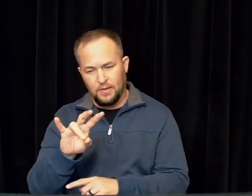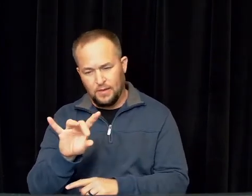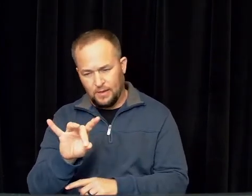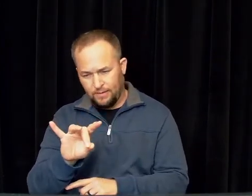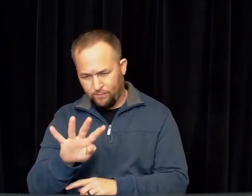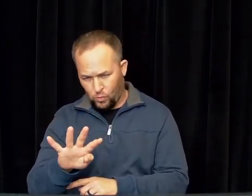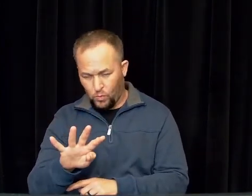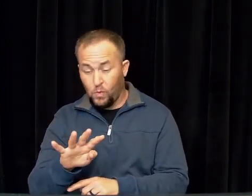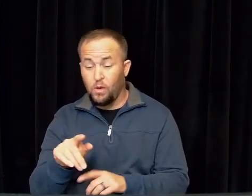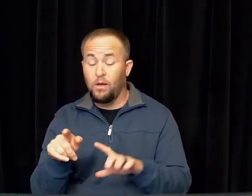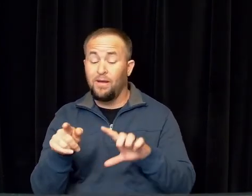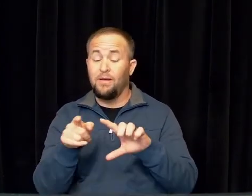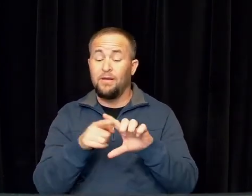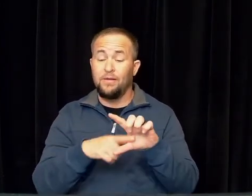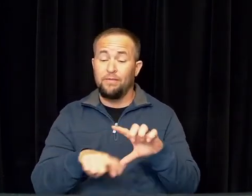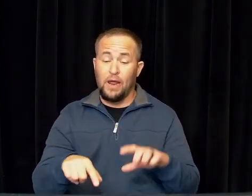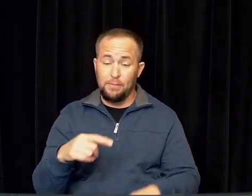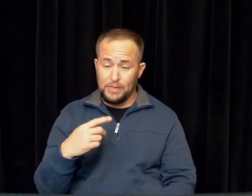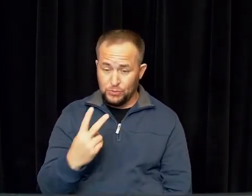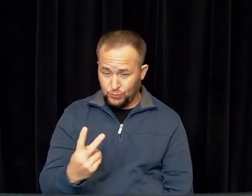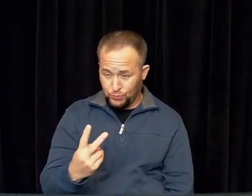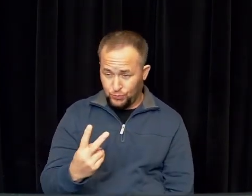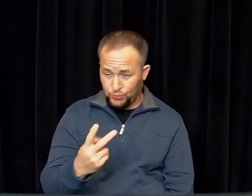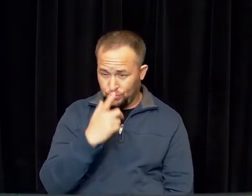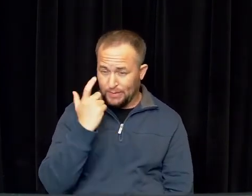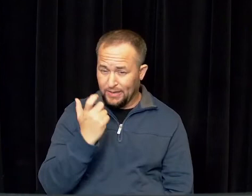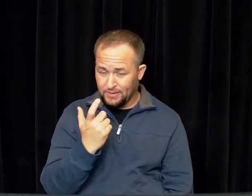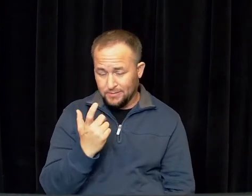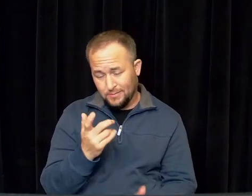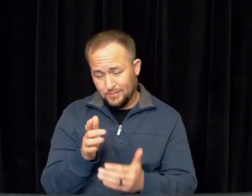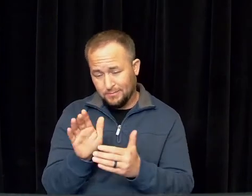And then, we're gonna divide them by 2 because I have those 2 numbers in order to